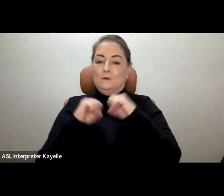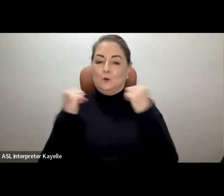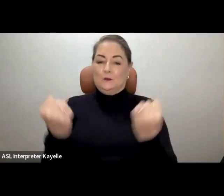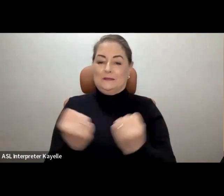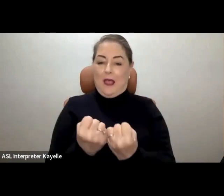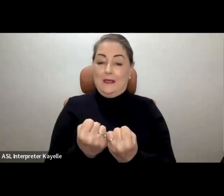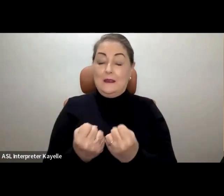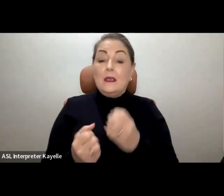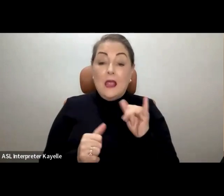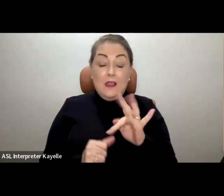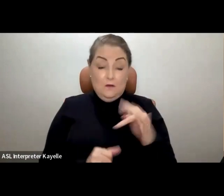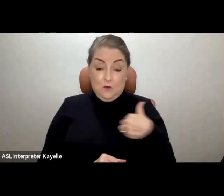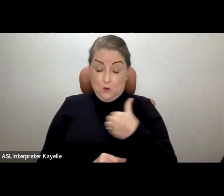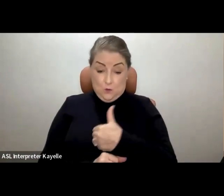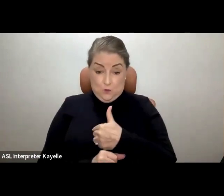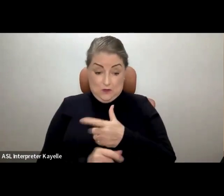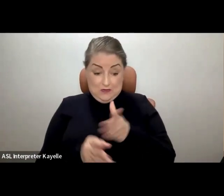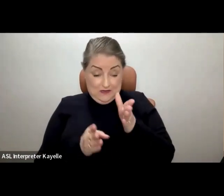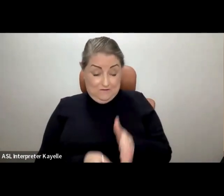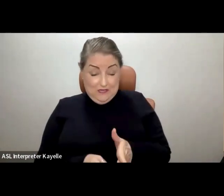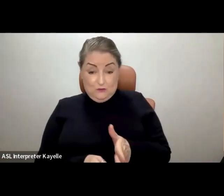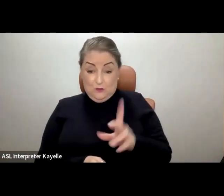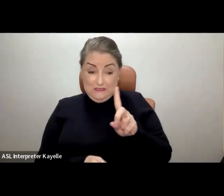disabilities, are not being seen in film, then we're not being